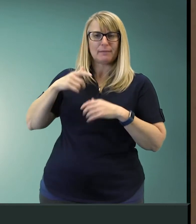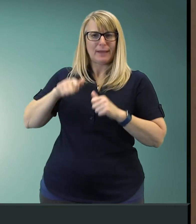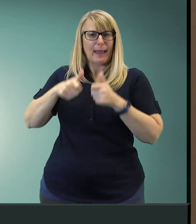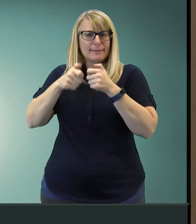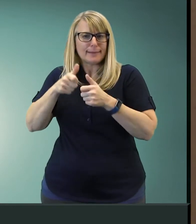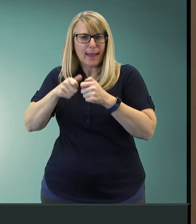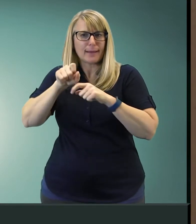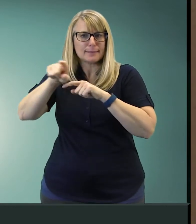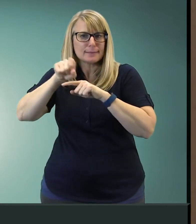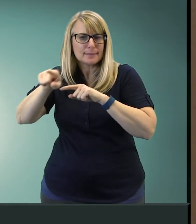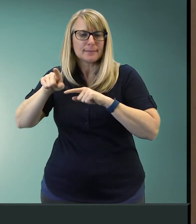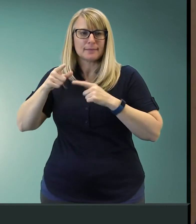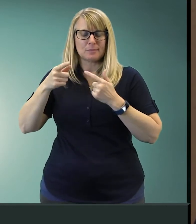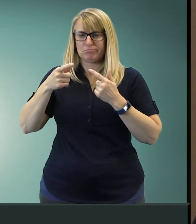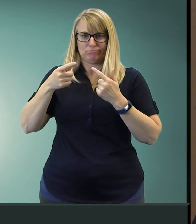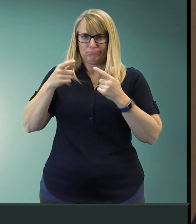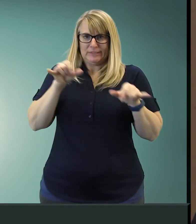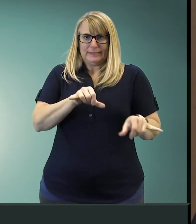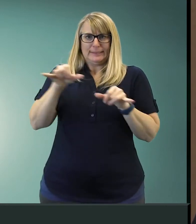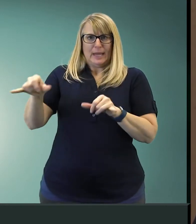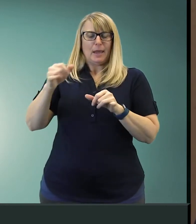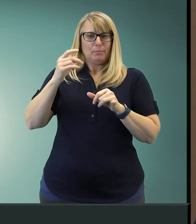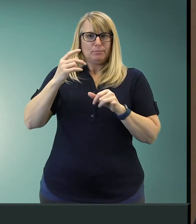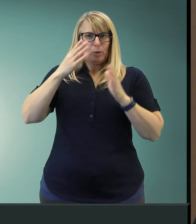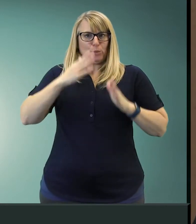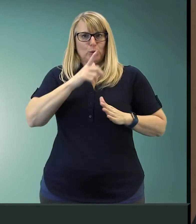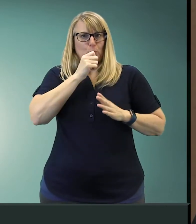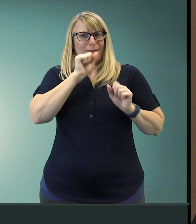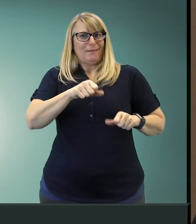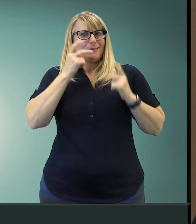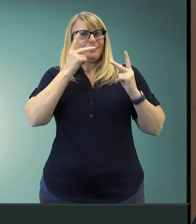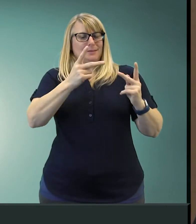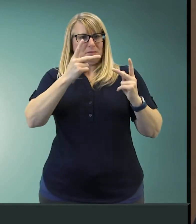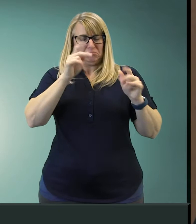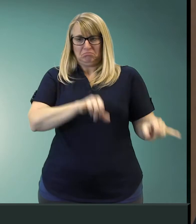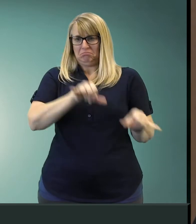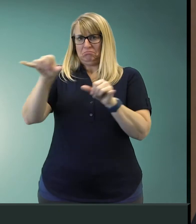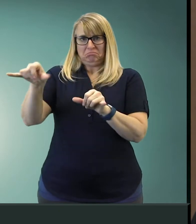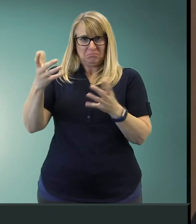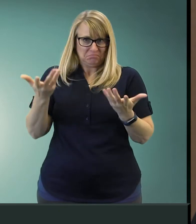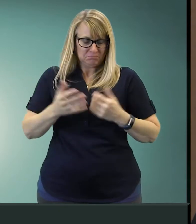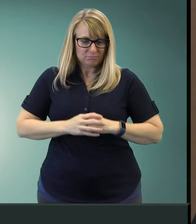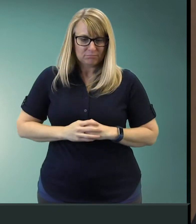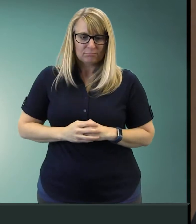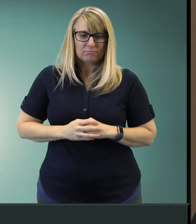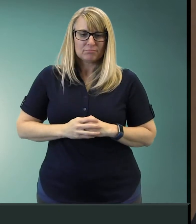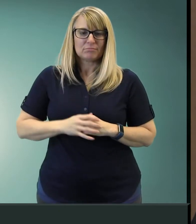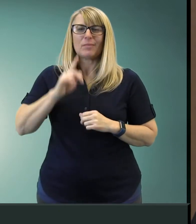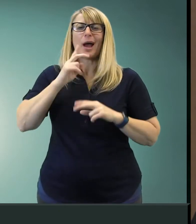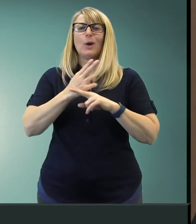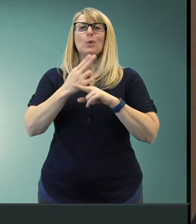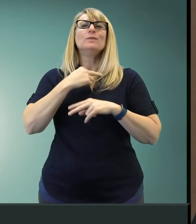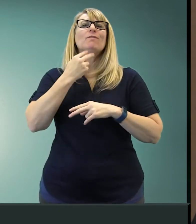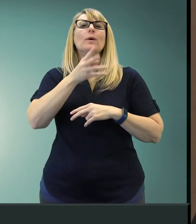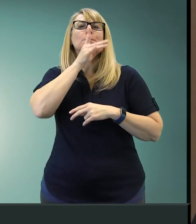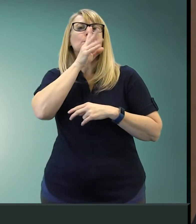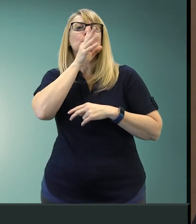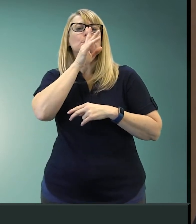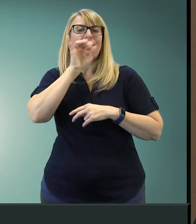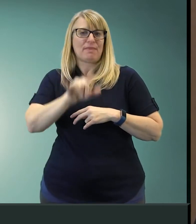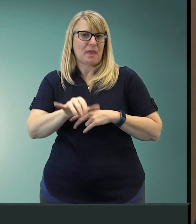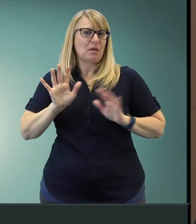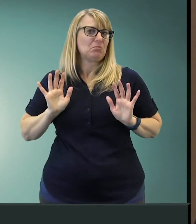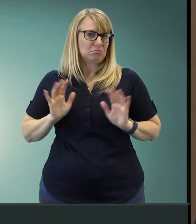I can text, and basically, I do everything a sighted person can do on a phone, just with voiceover talking to me.